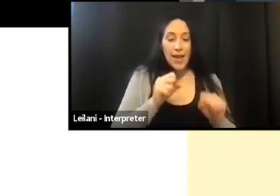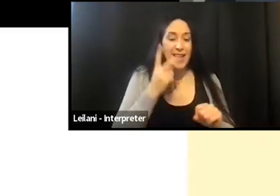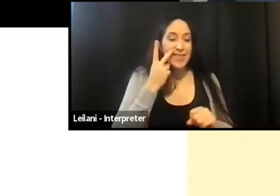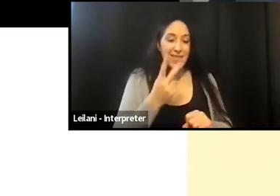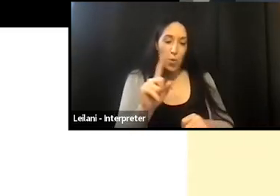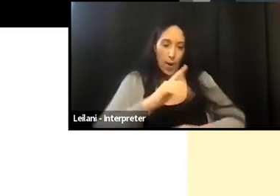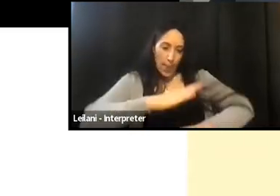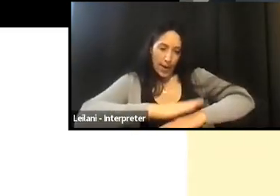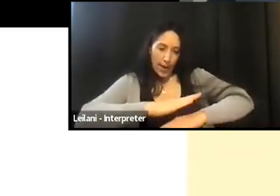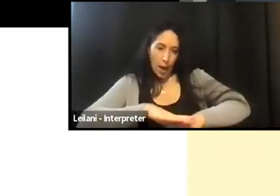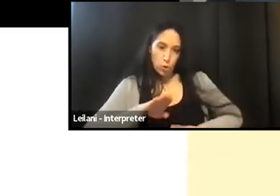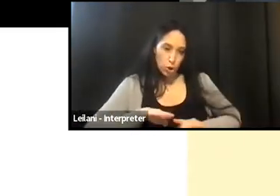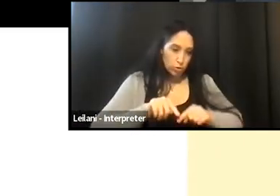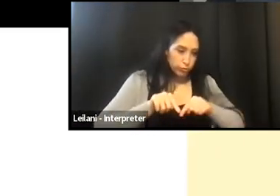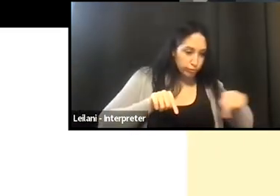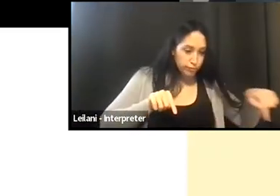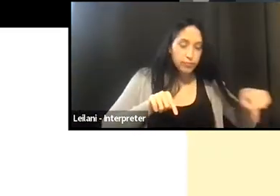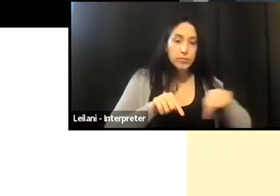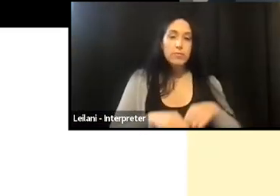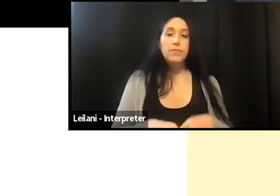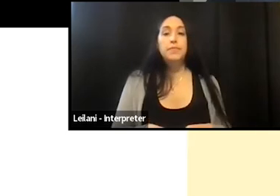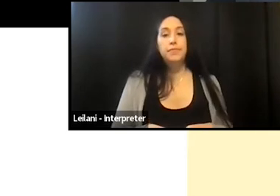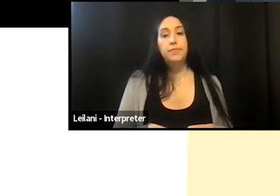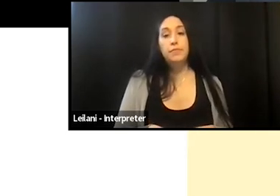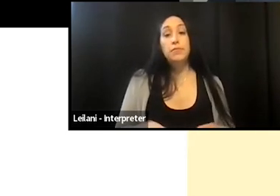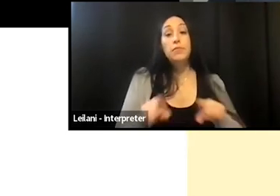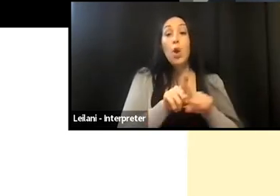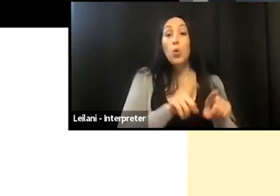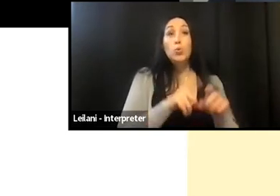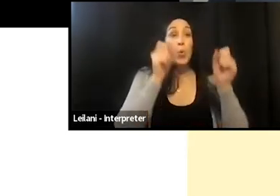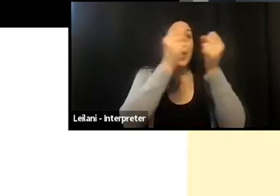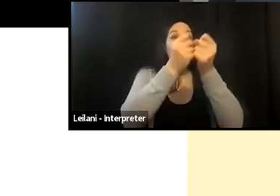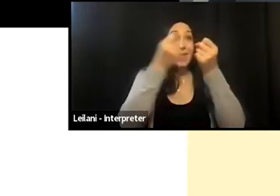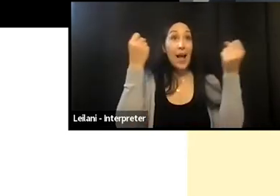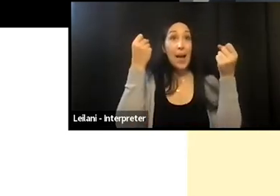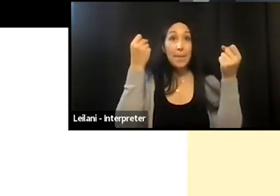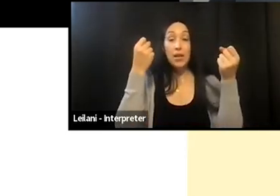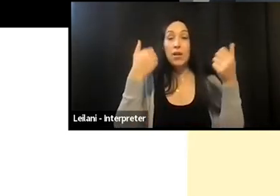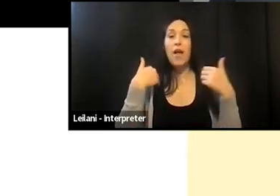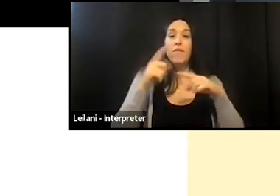Looking at having cabinets in varying heights to make sure that individuals of all ability levels